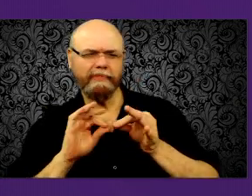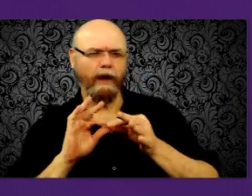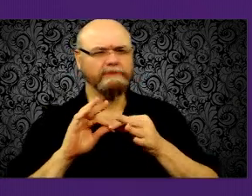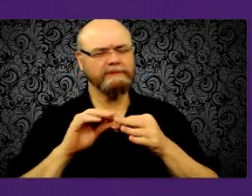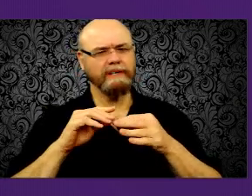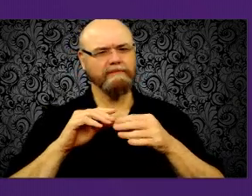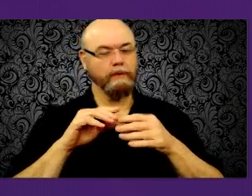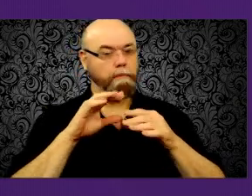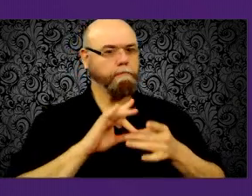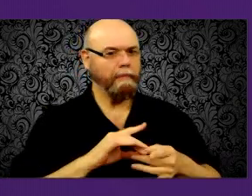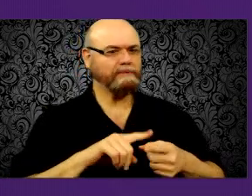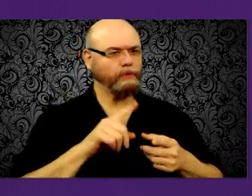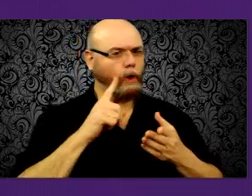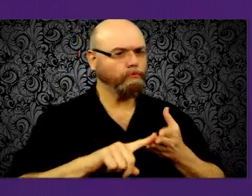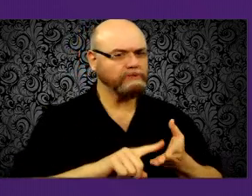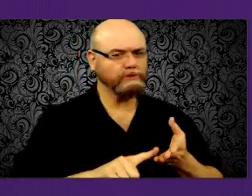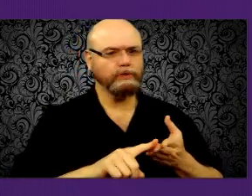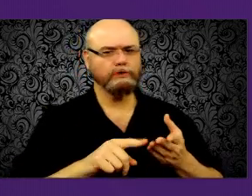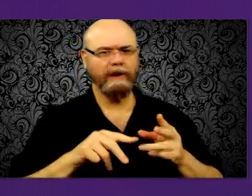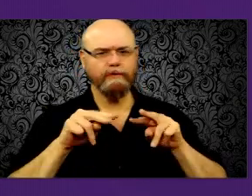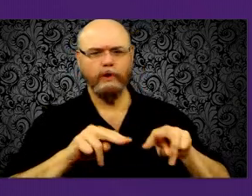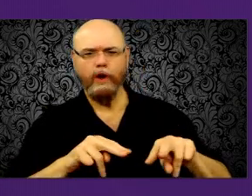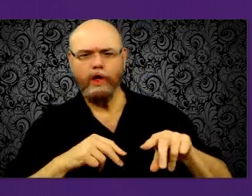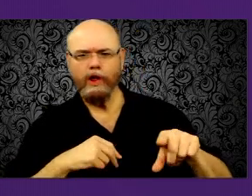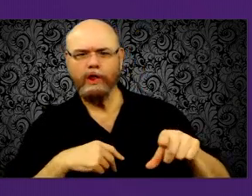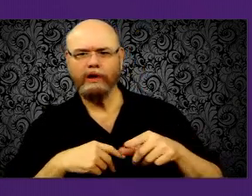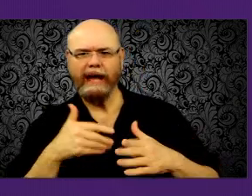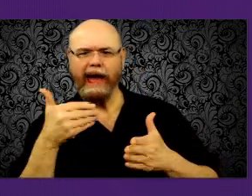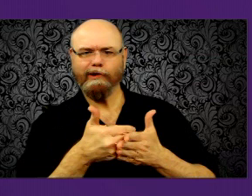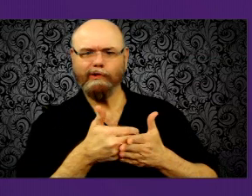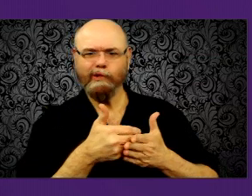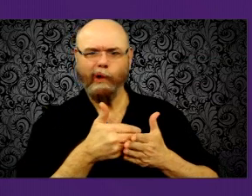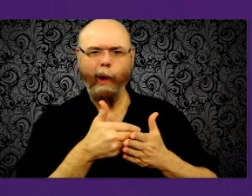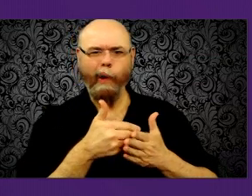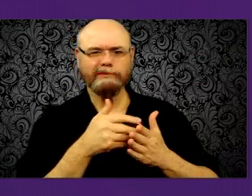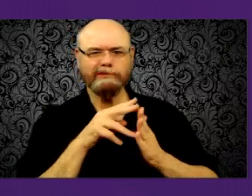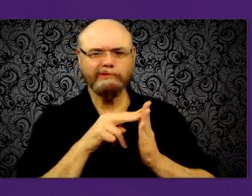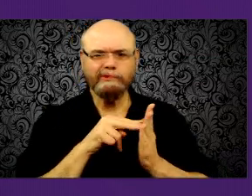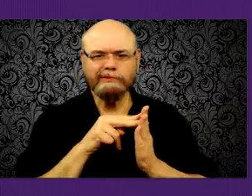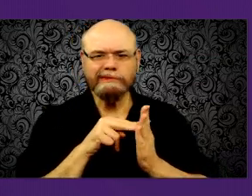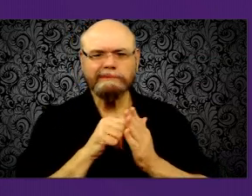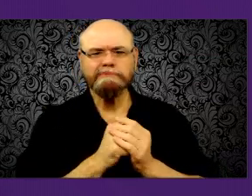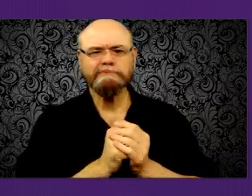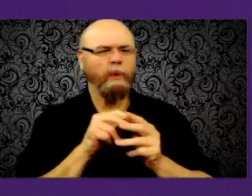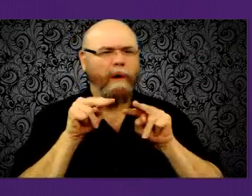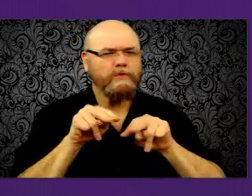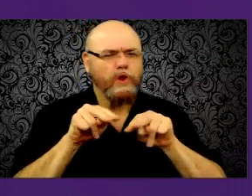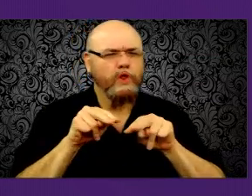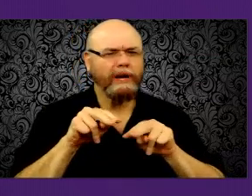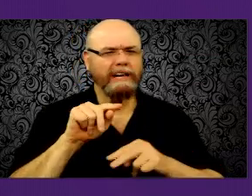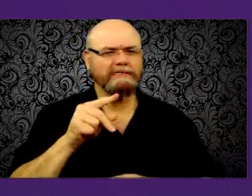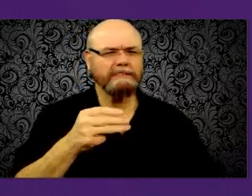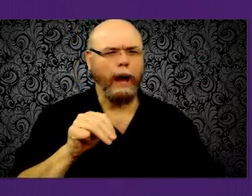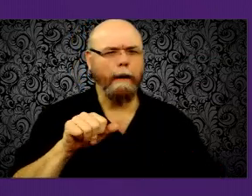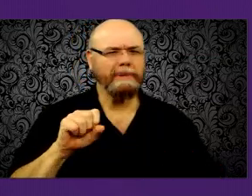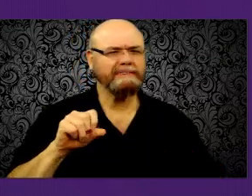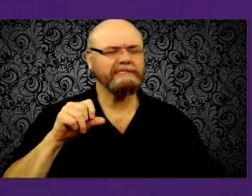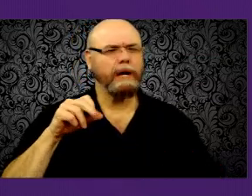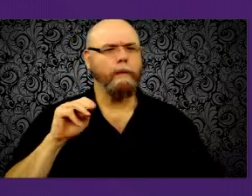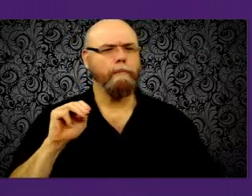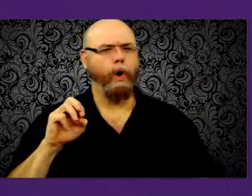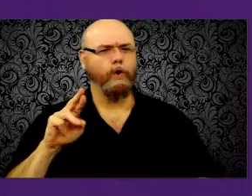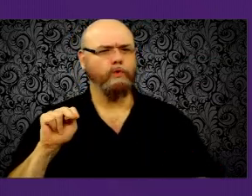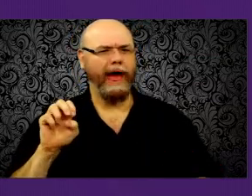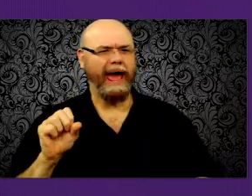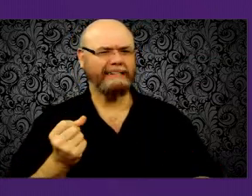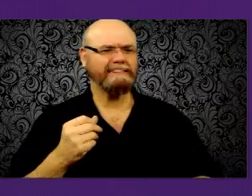close reading. We looked at Thomas Moran's Green Cliffs, Wyoming painting from 1881.